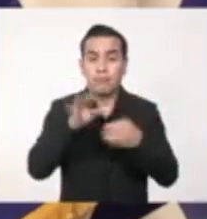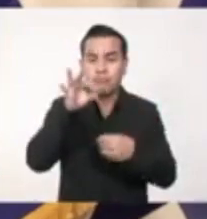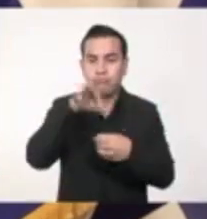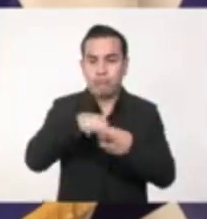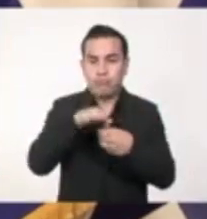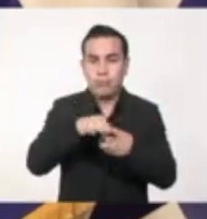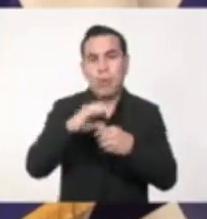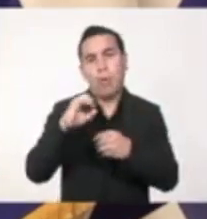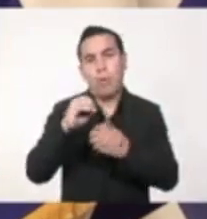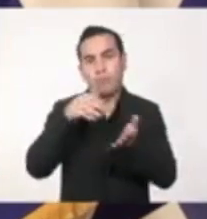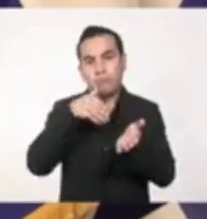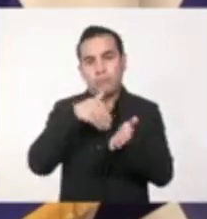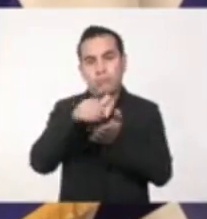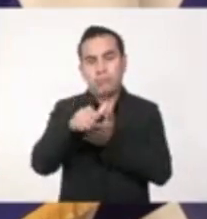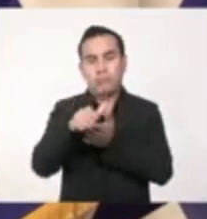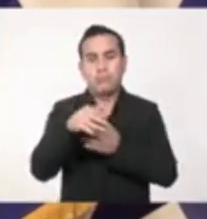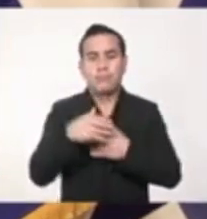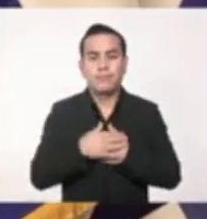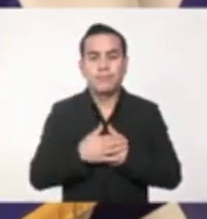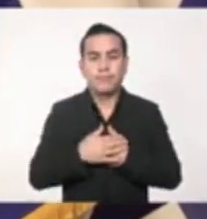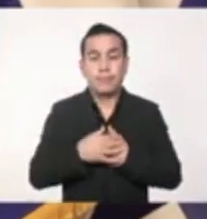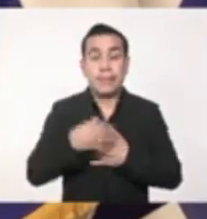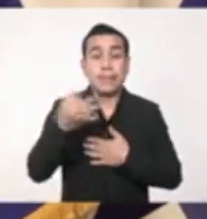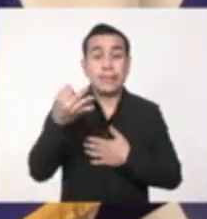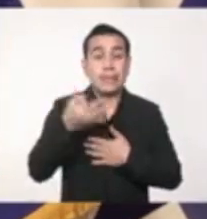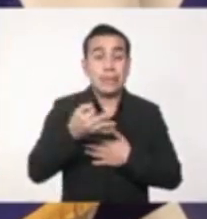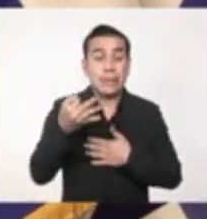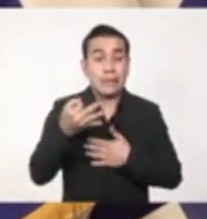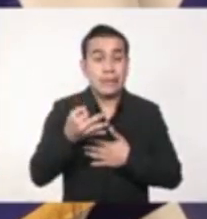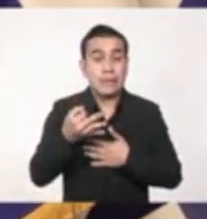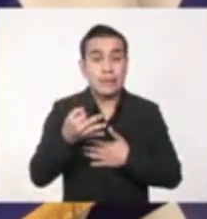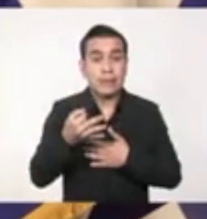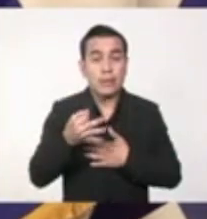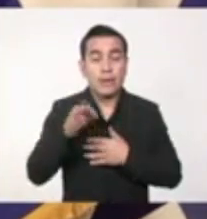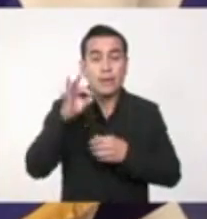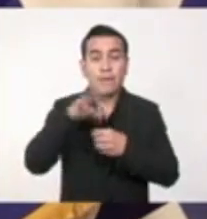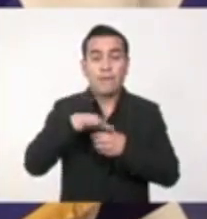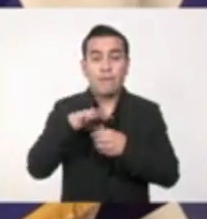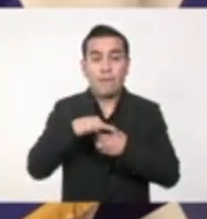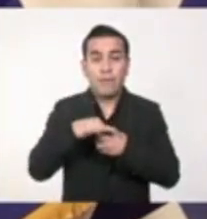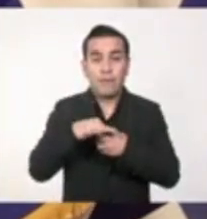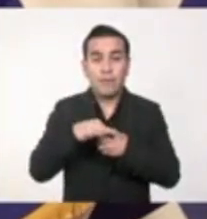dismissal, must be taken with the favorable vote of at least